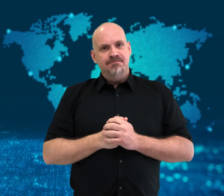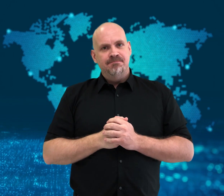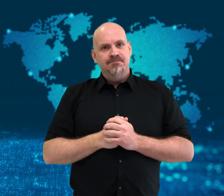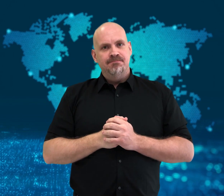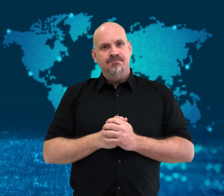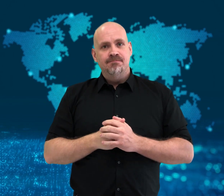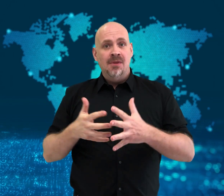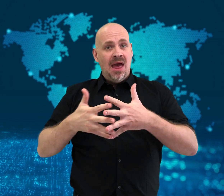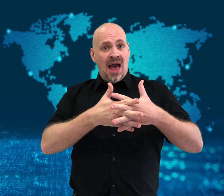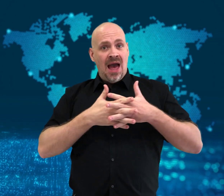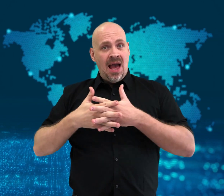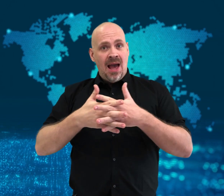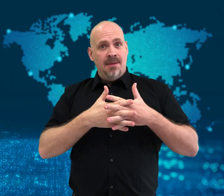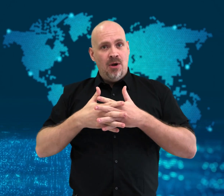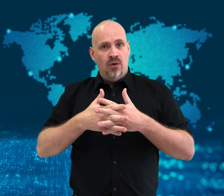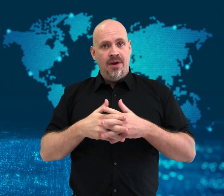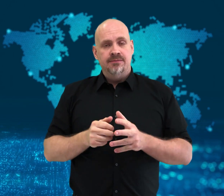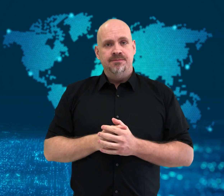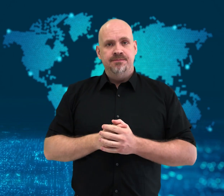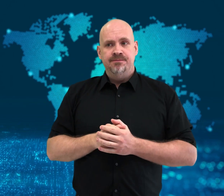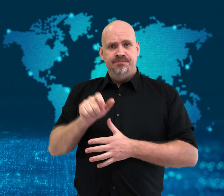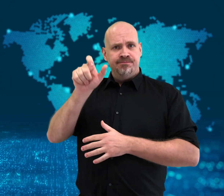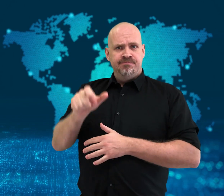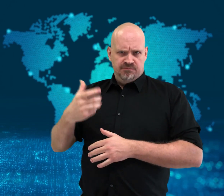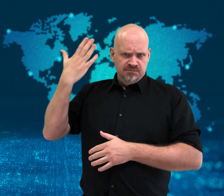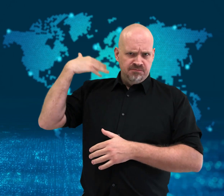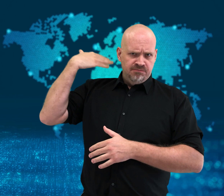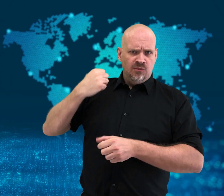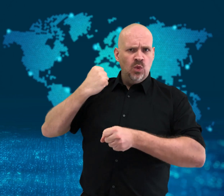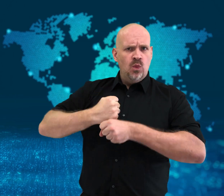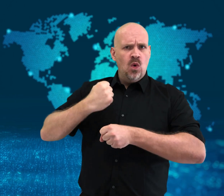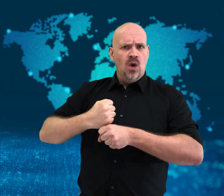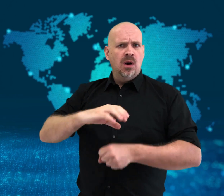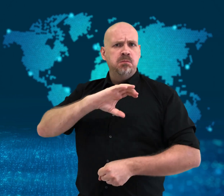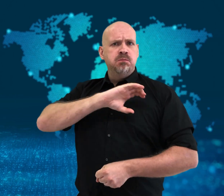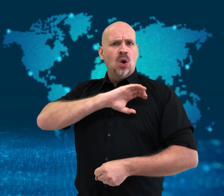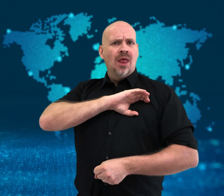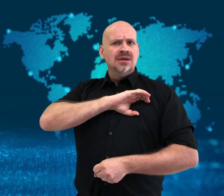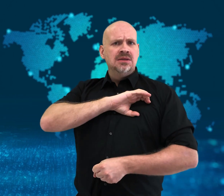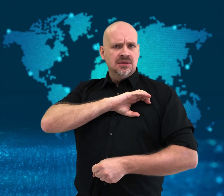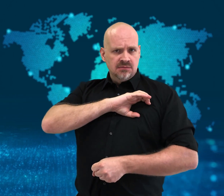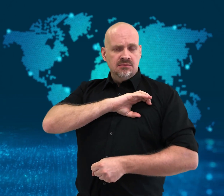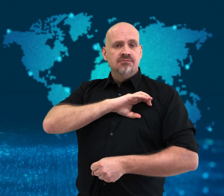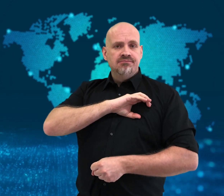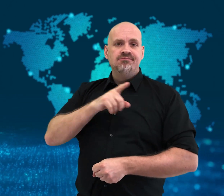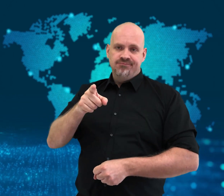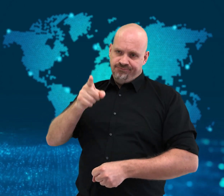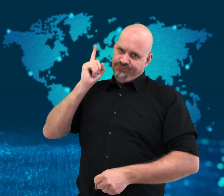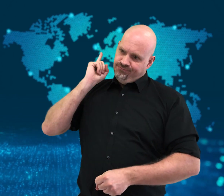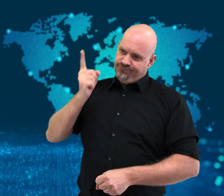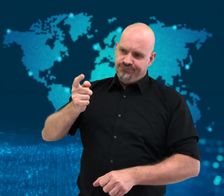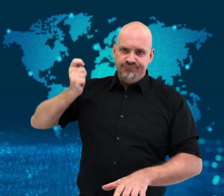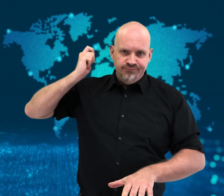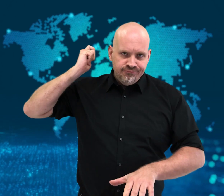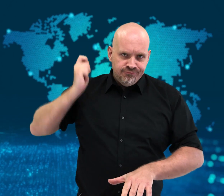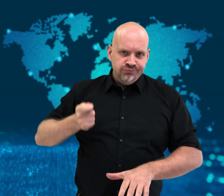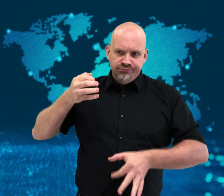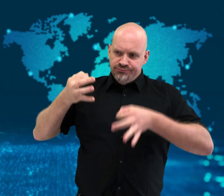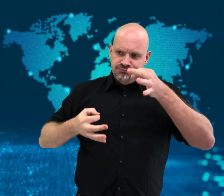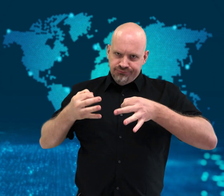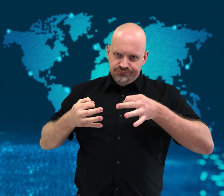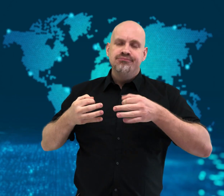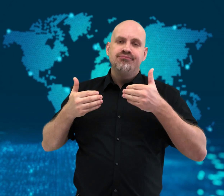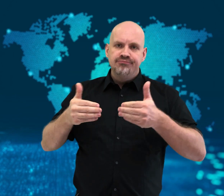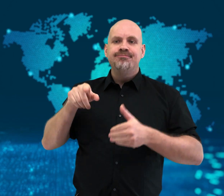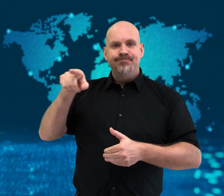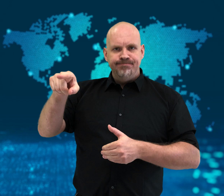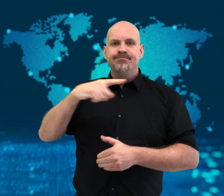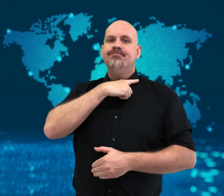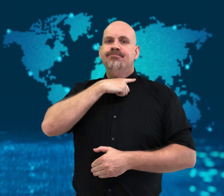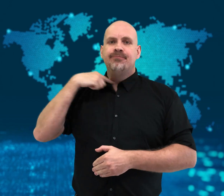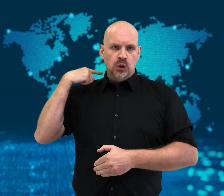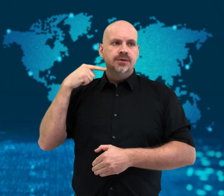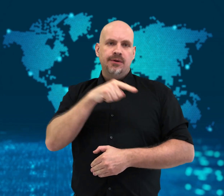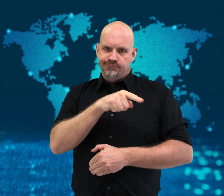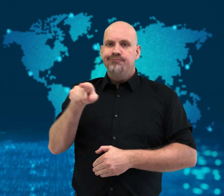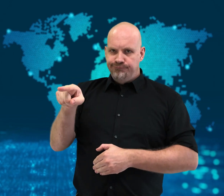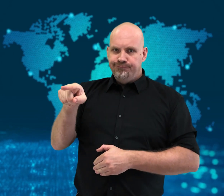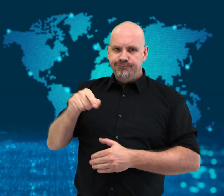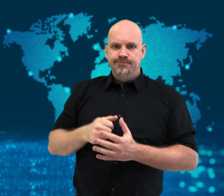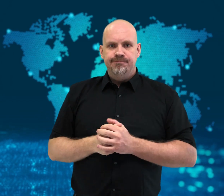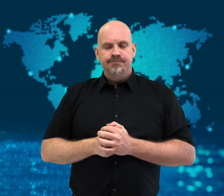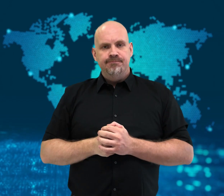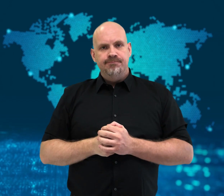Ex-police guilty of murder.